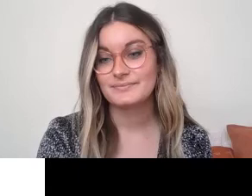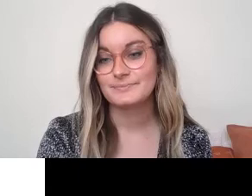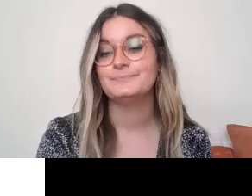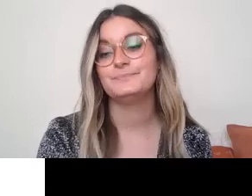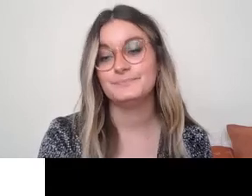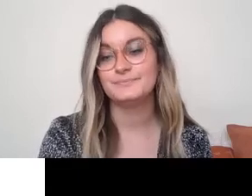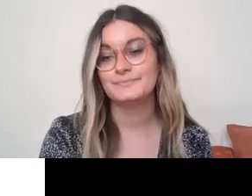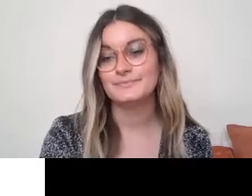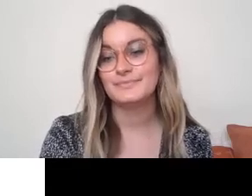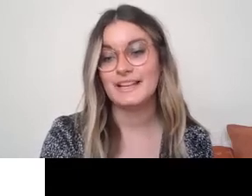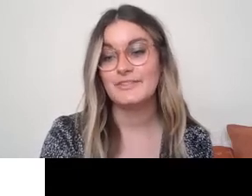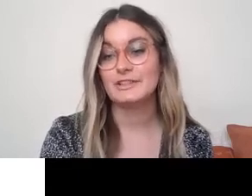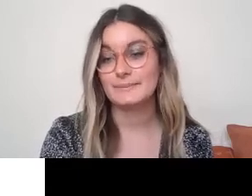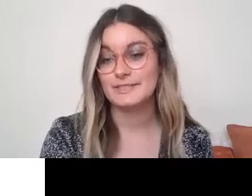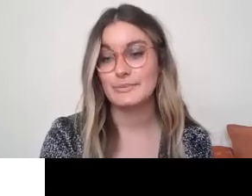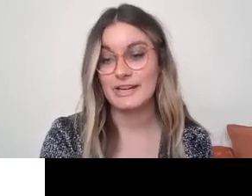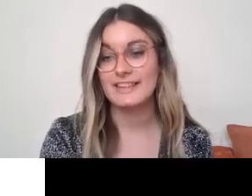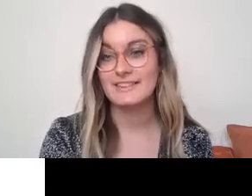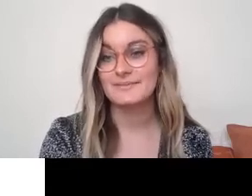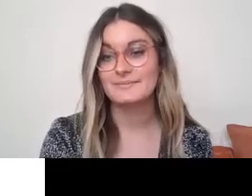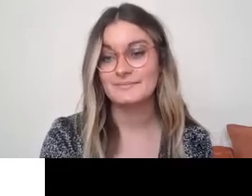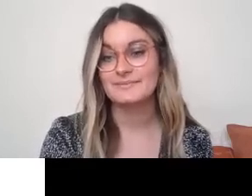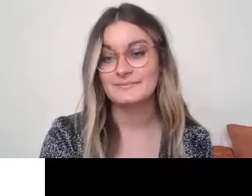Mm-Hmm. A video clip to breathe.